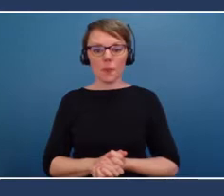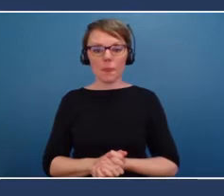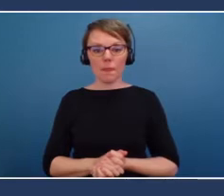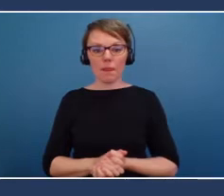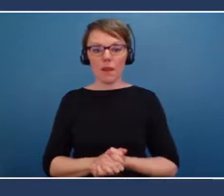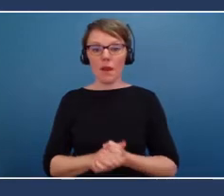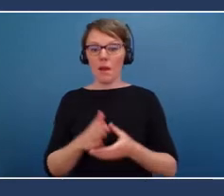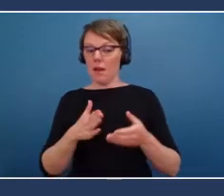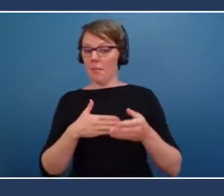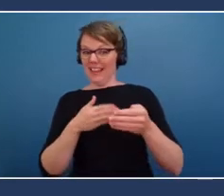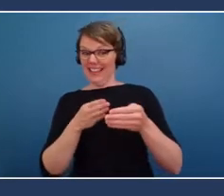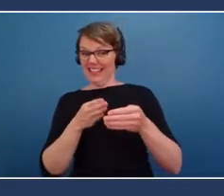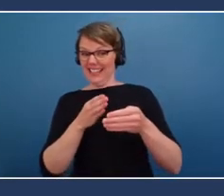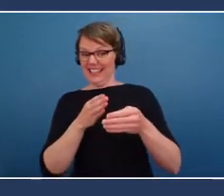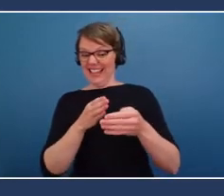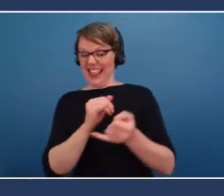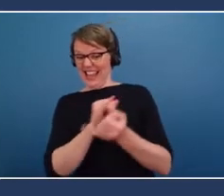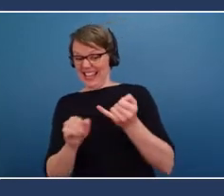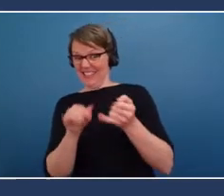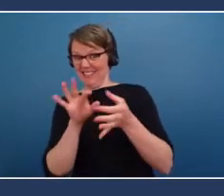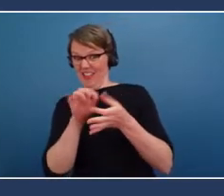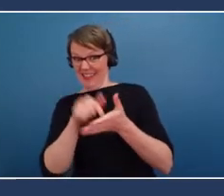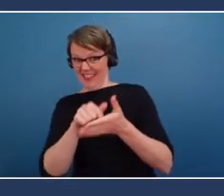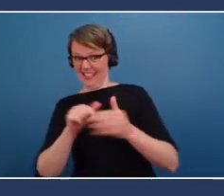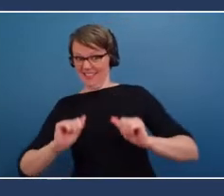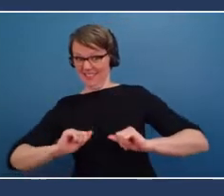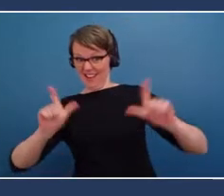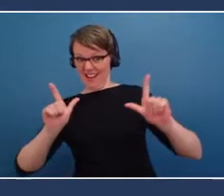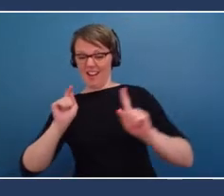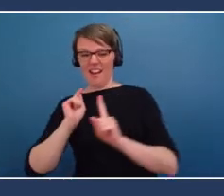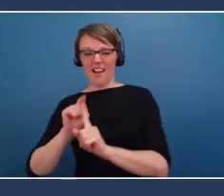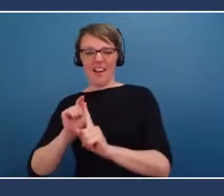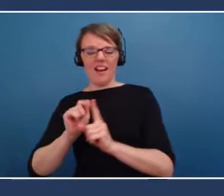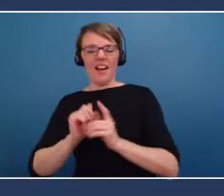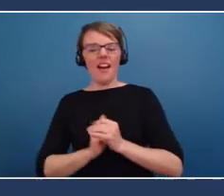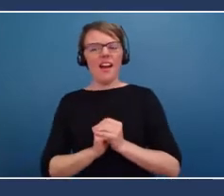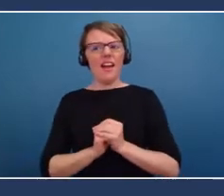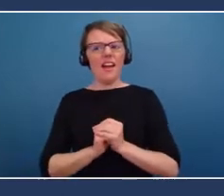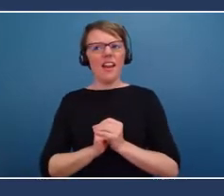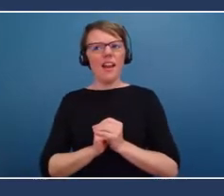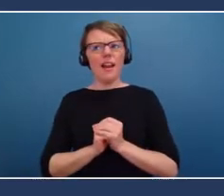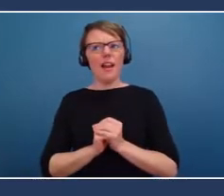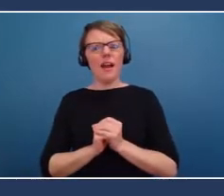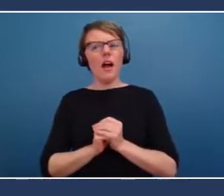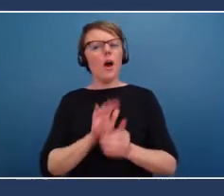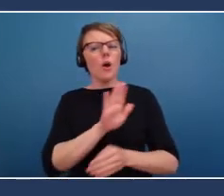on this section is asking your colleagues about their requirements.